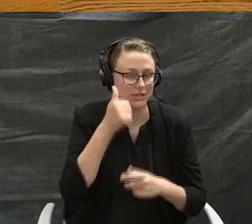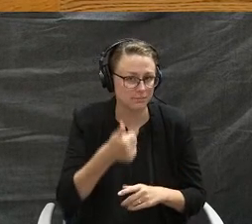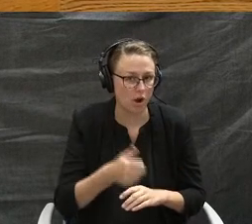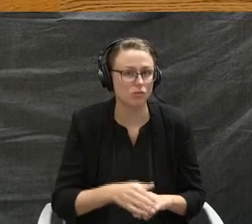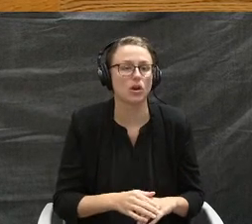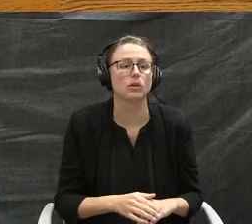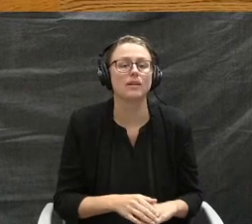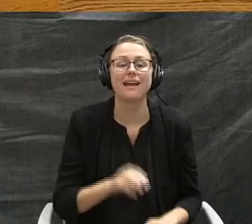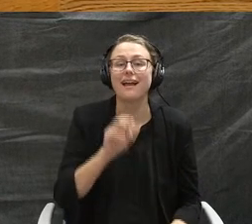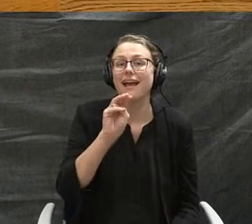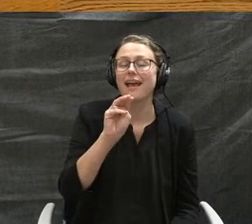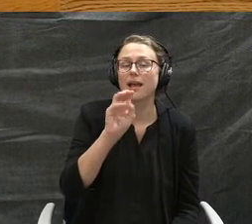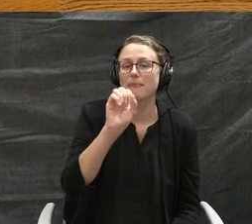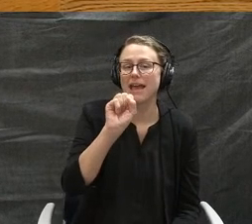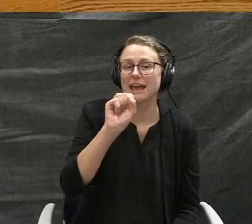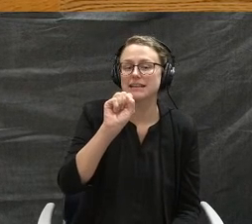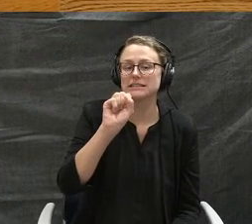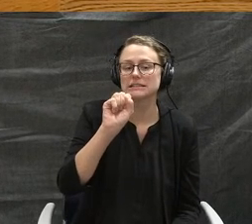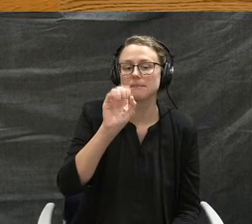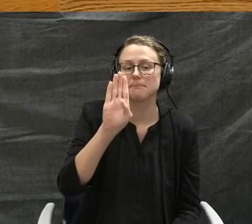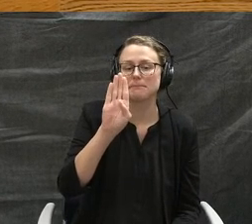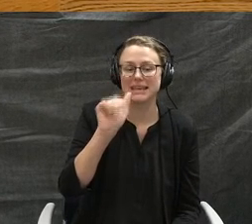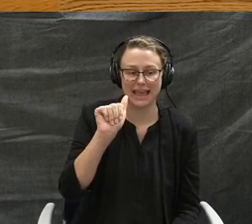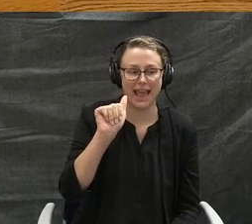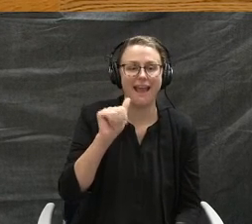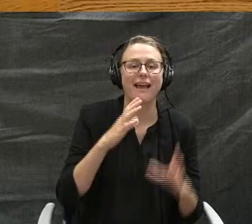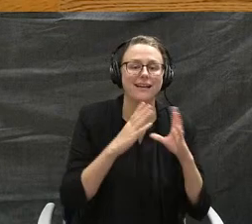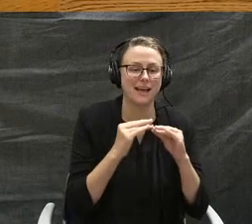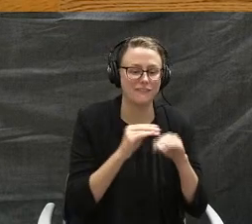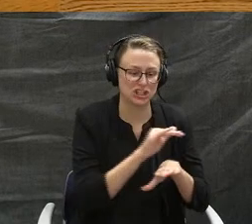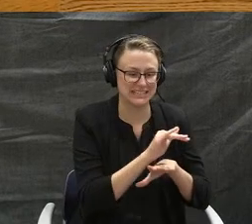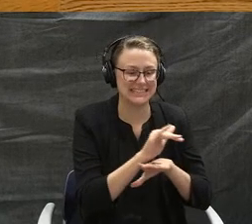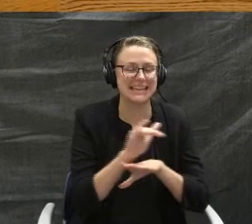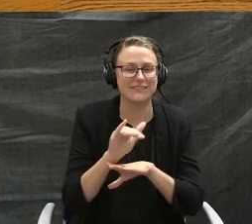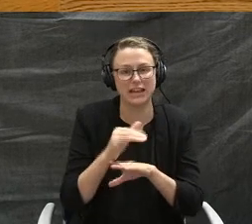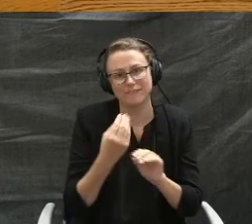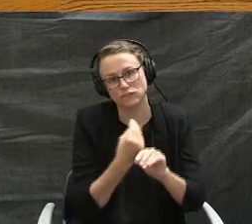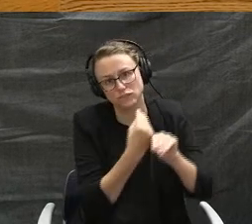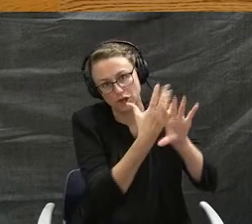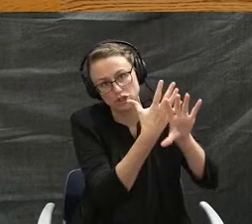conference is going on in the evenings virtually this week and